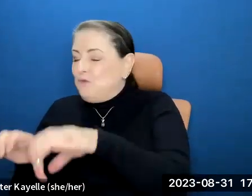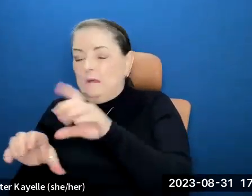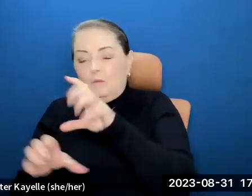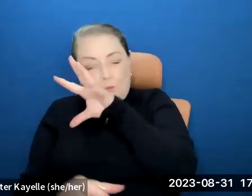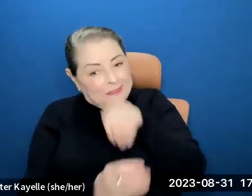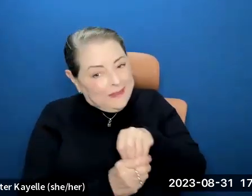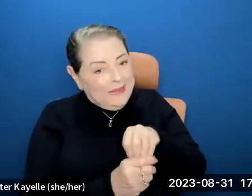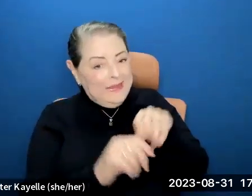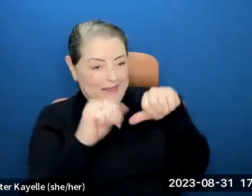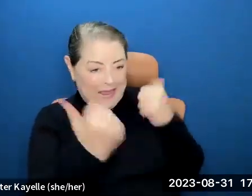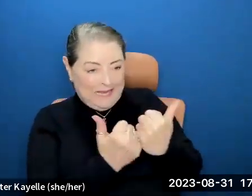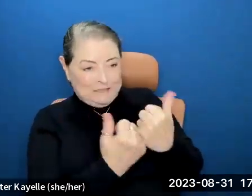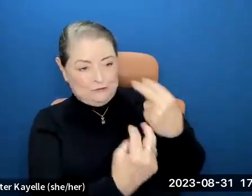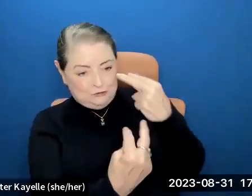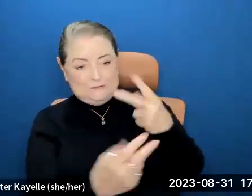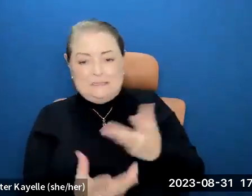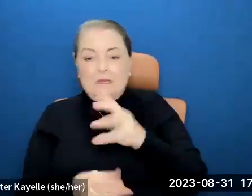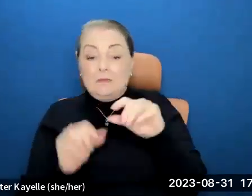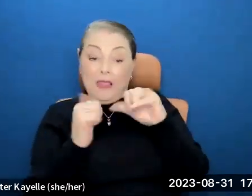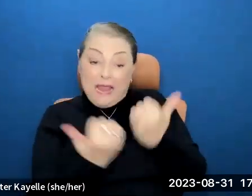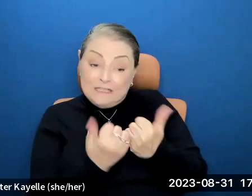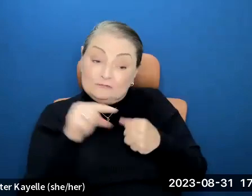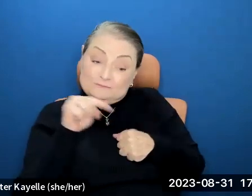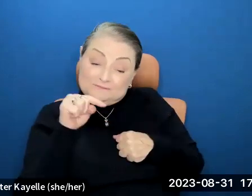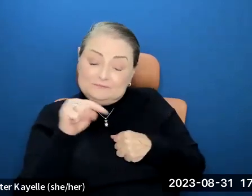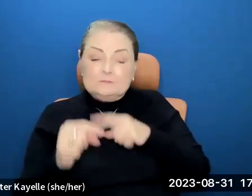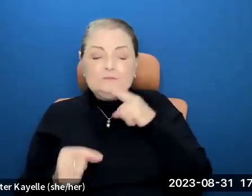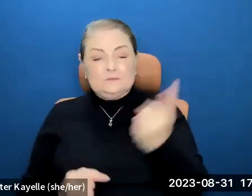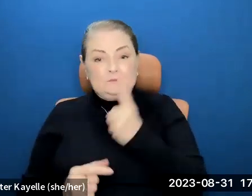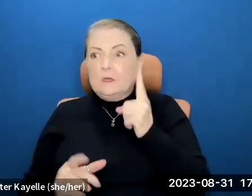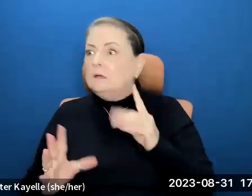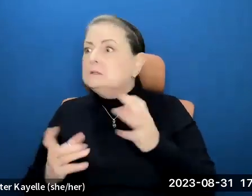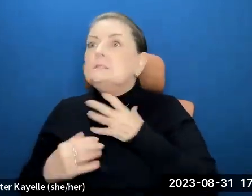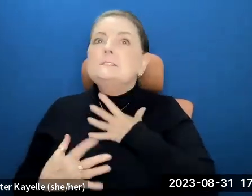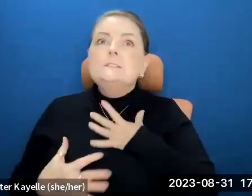agency uh going forward the agencies are they're always looking to hire people they're they provide